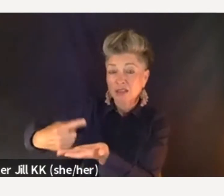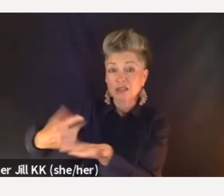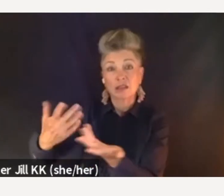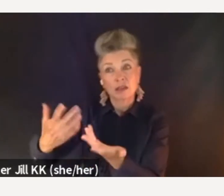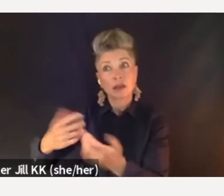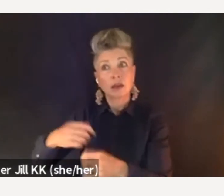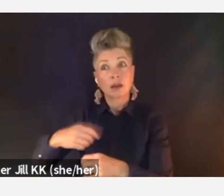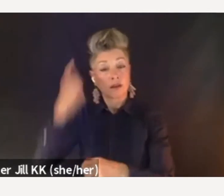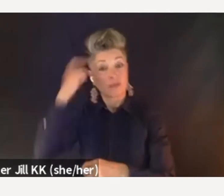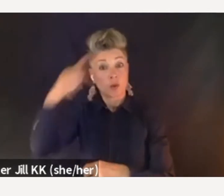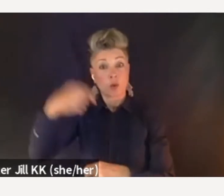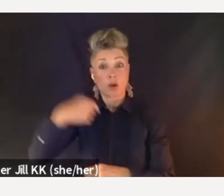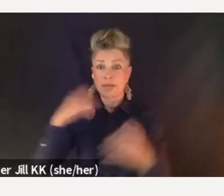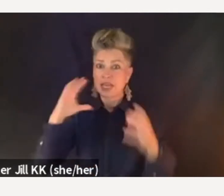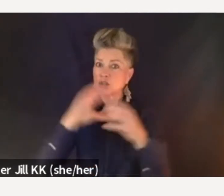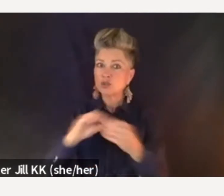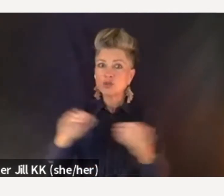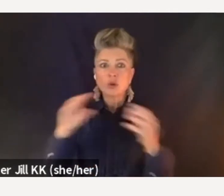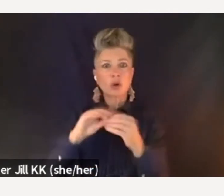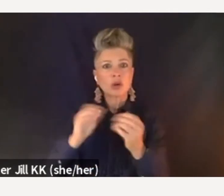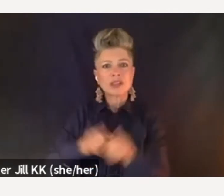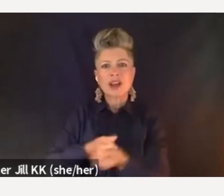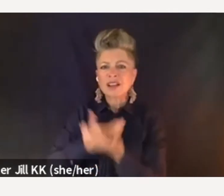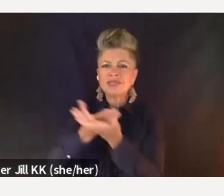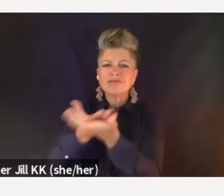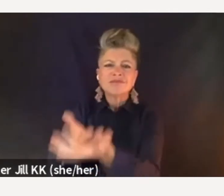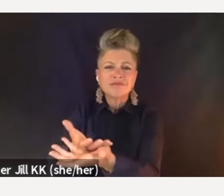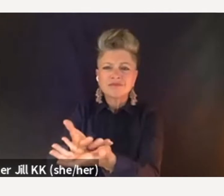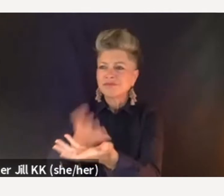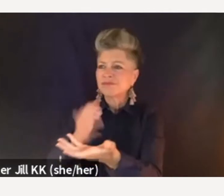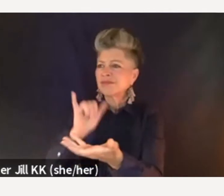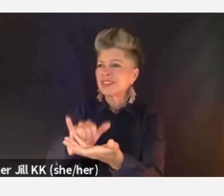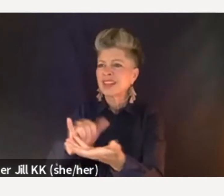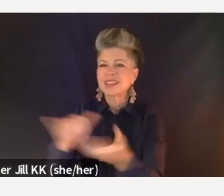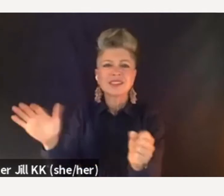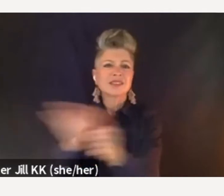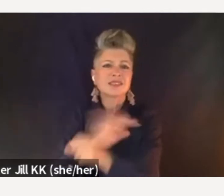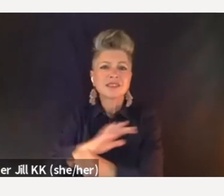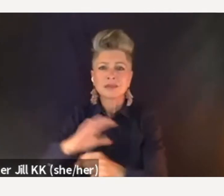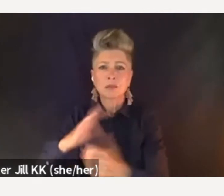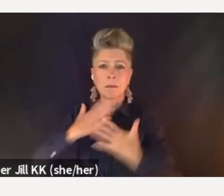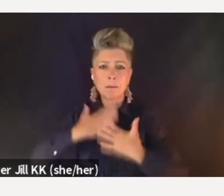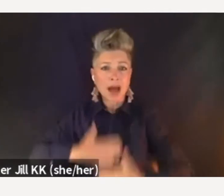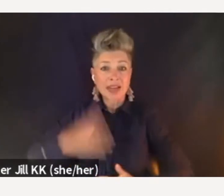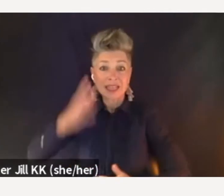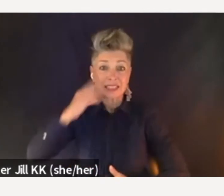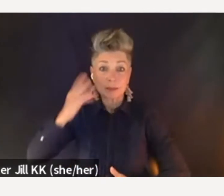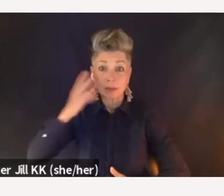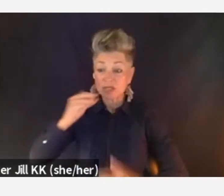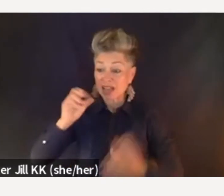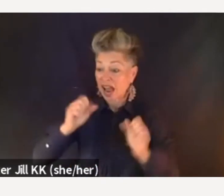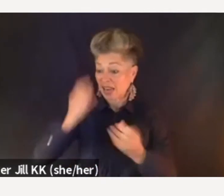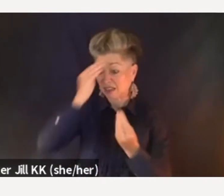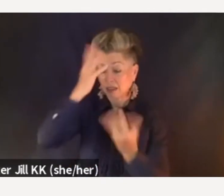is a really embodied experience. I can tell the story of my trauma from my head really easy,